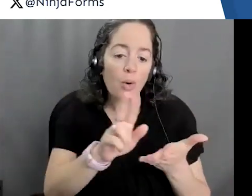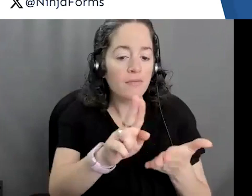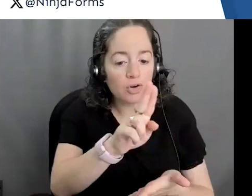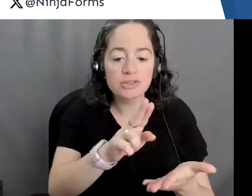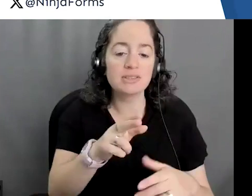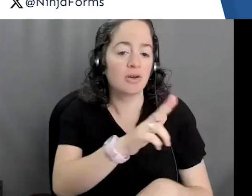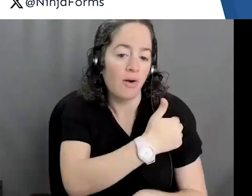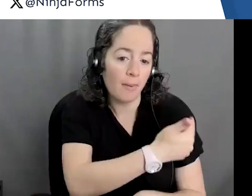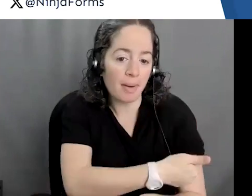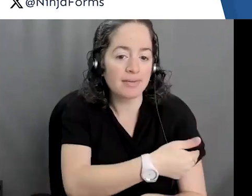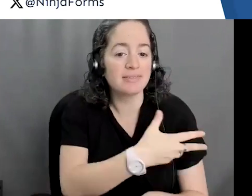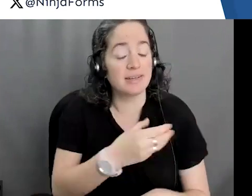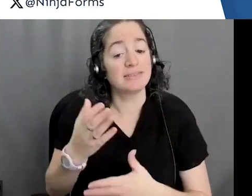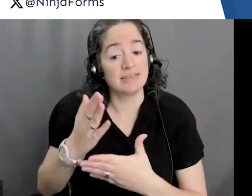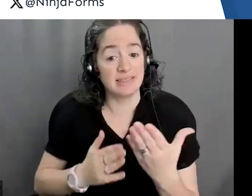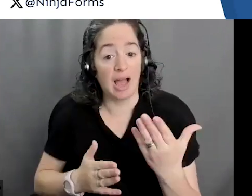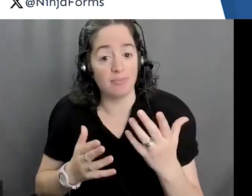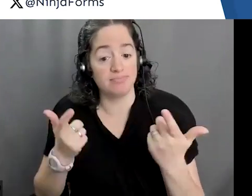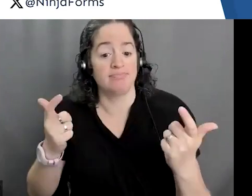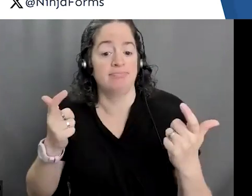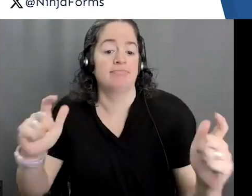and even some Fortune 500 companies use Ninja Forms.